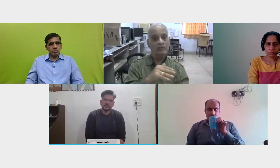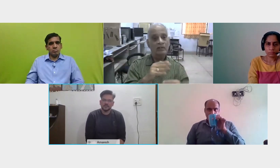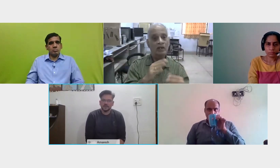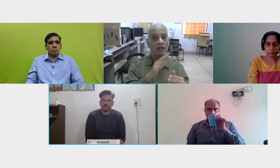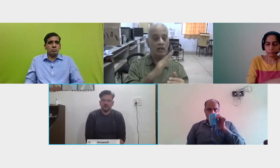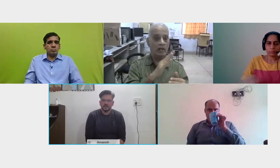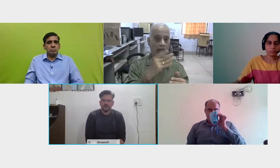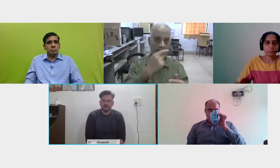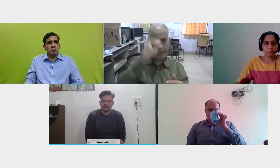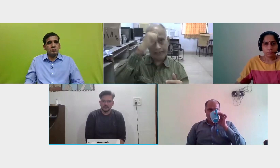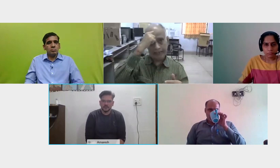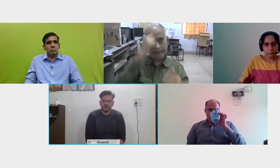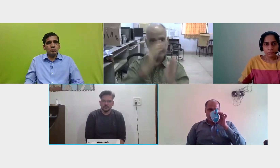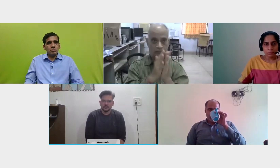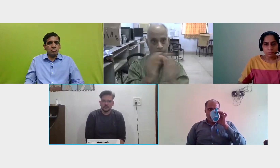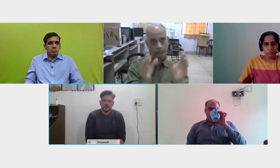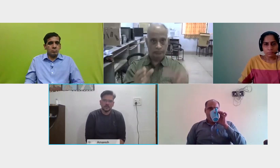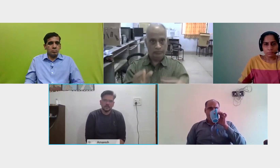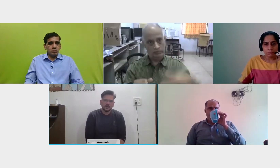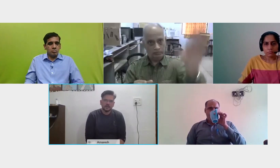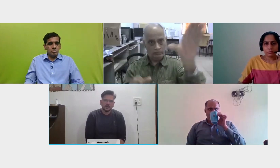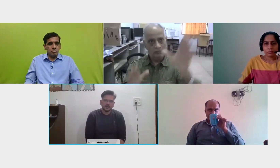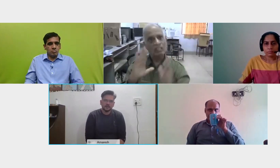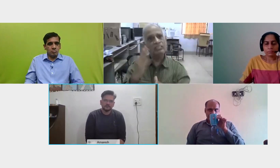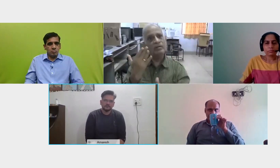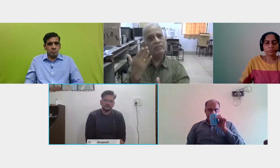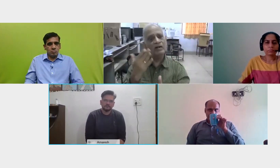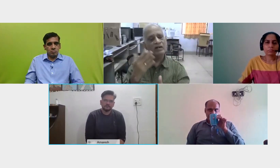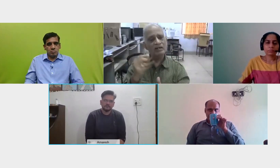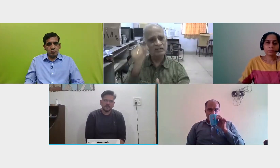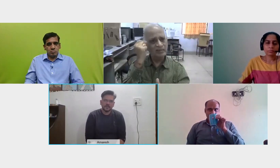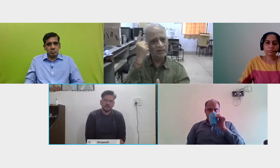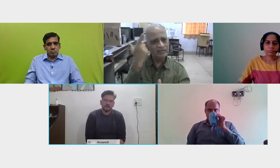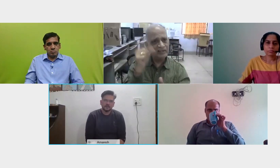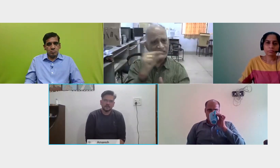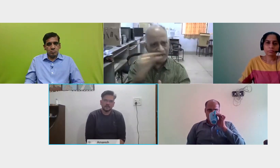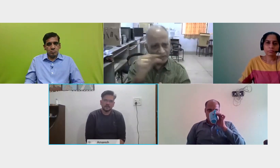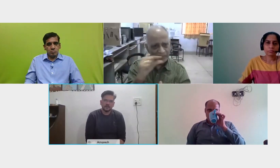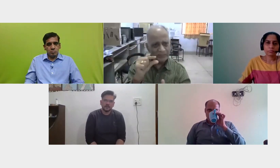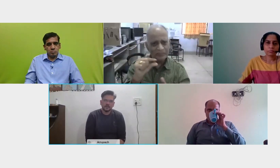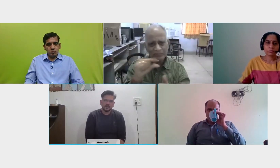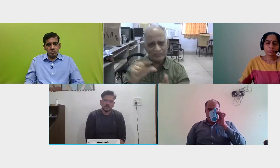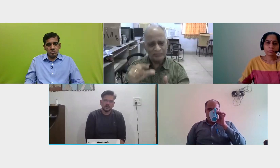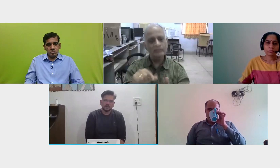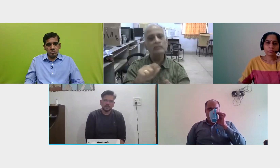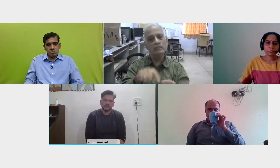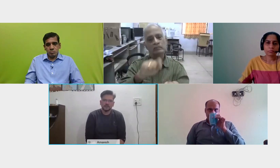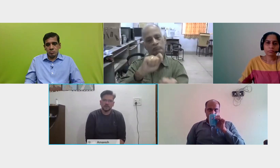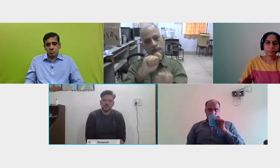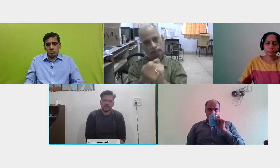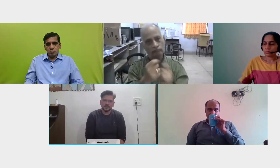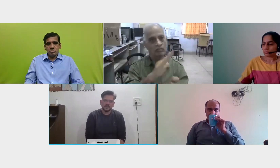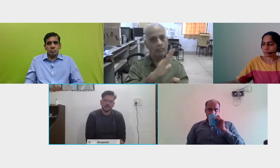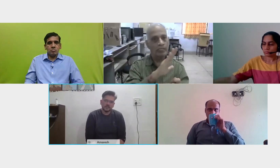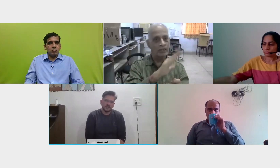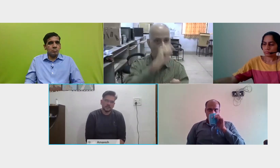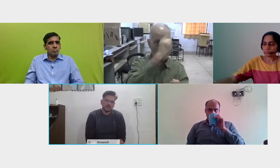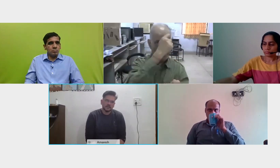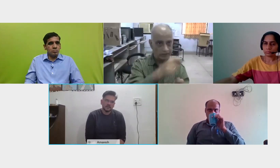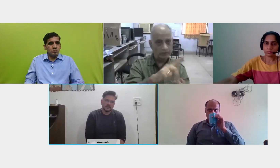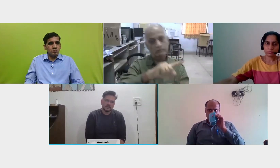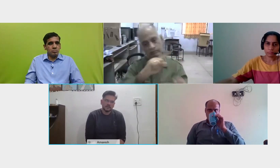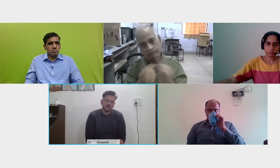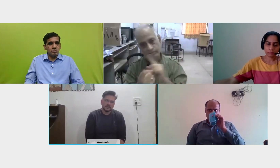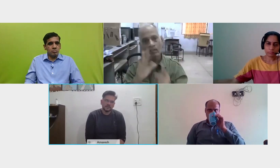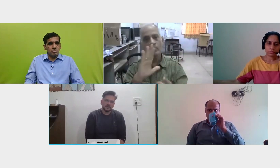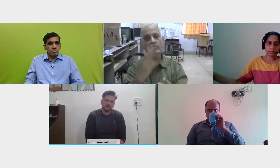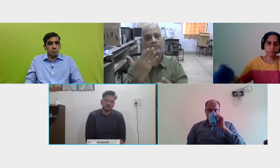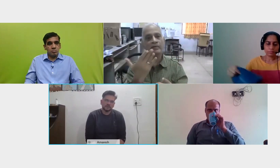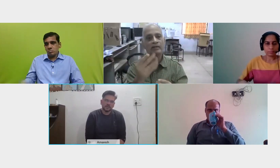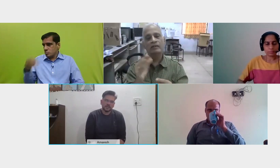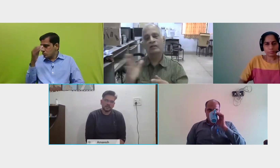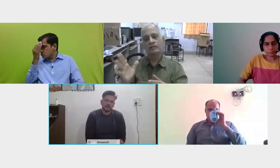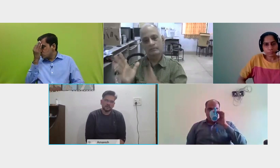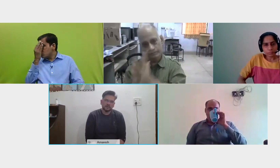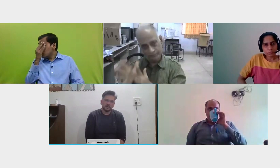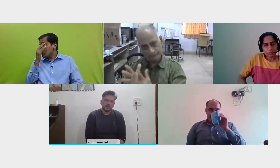has been published and distributed so our dictionary was in English so right now the